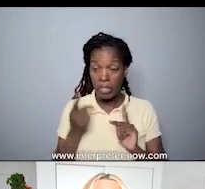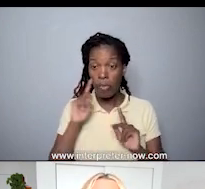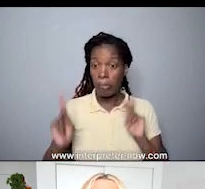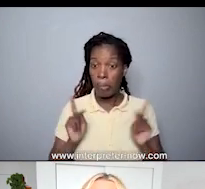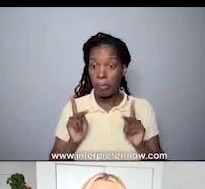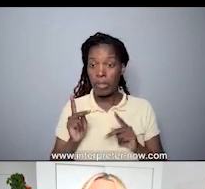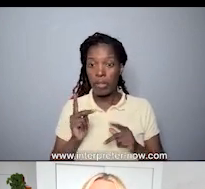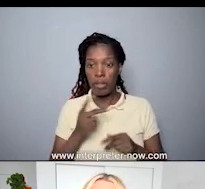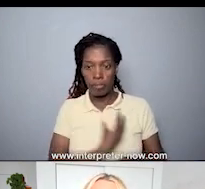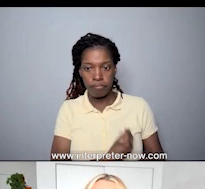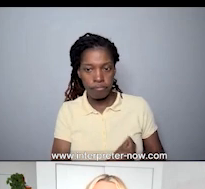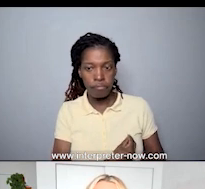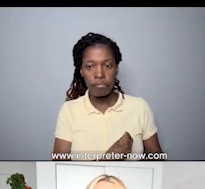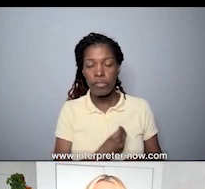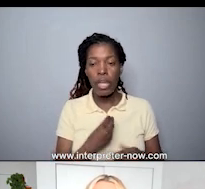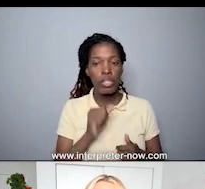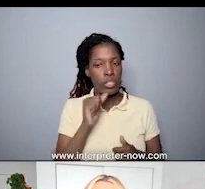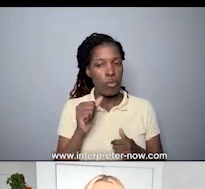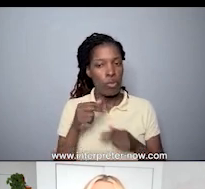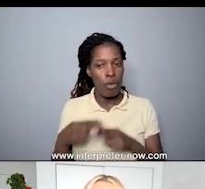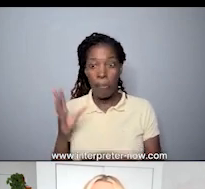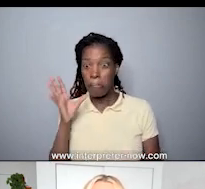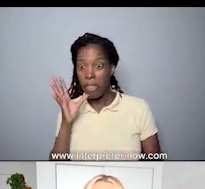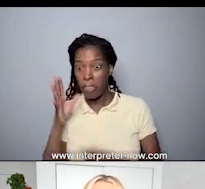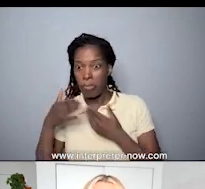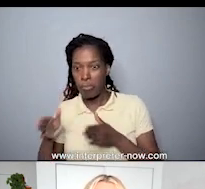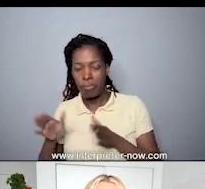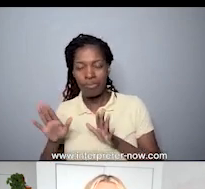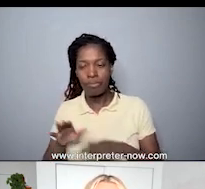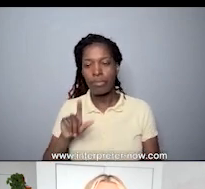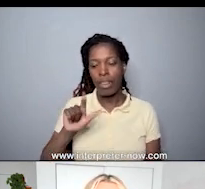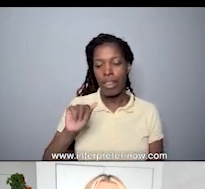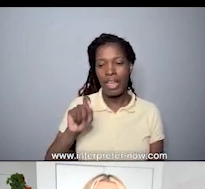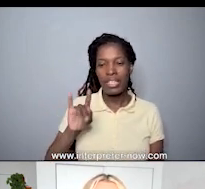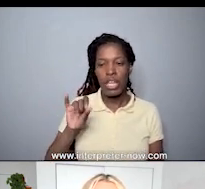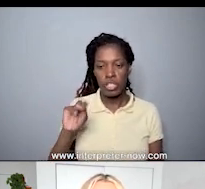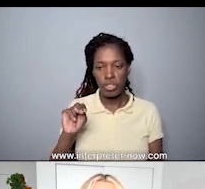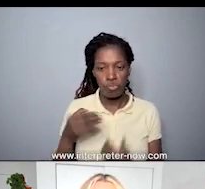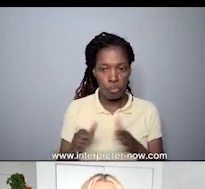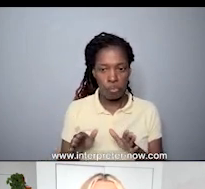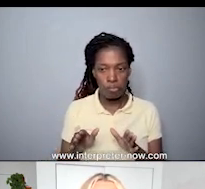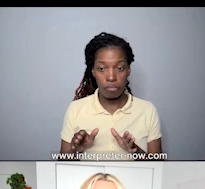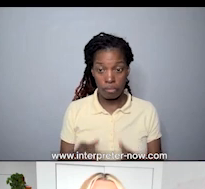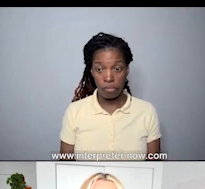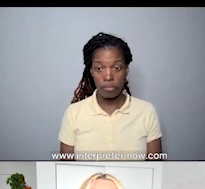call it a lactation room versus a mother's room.